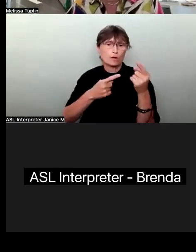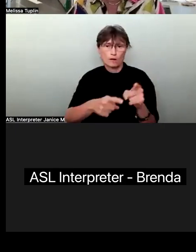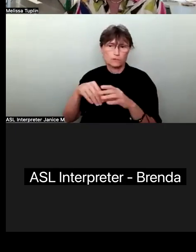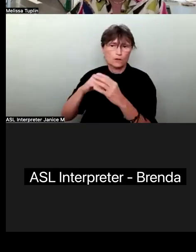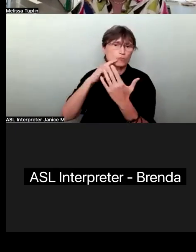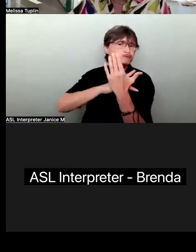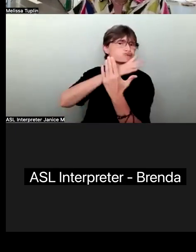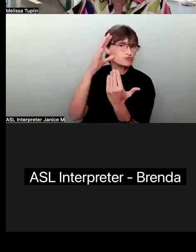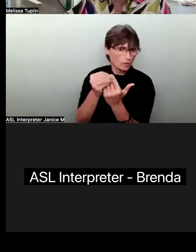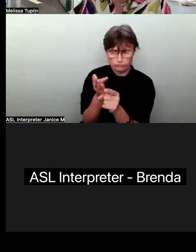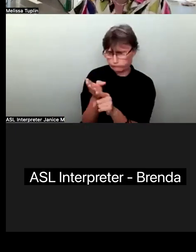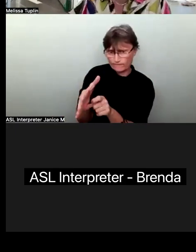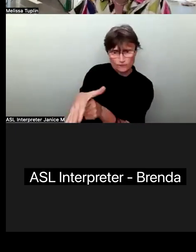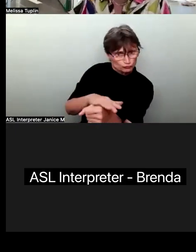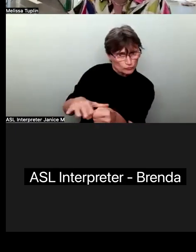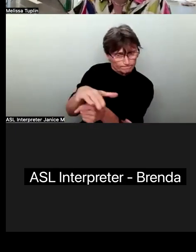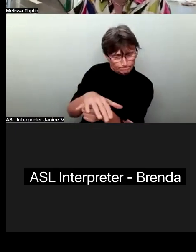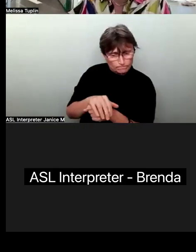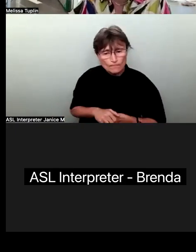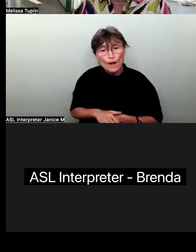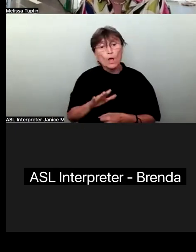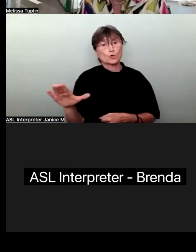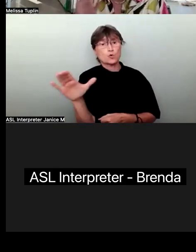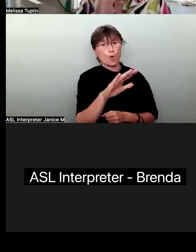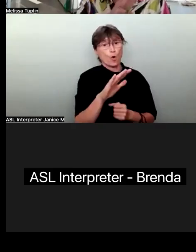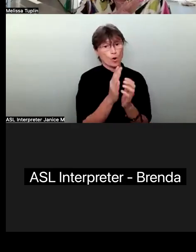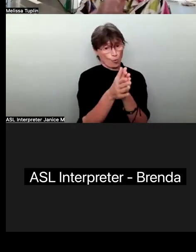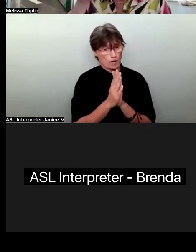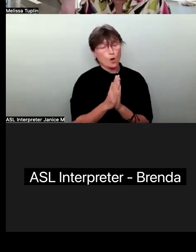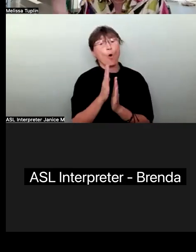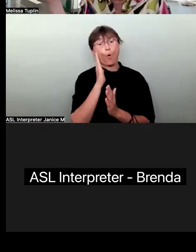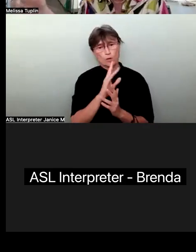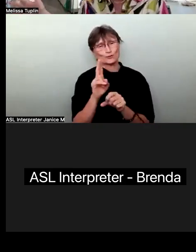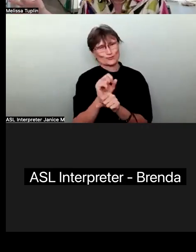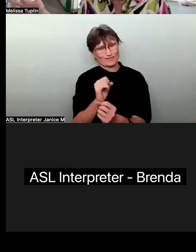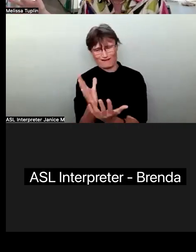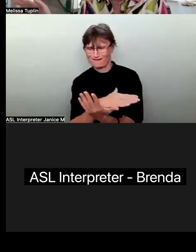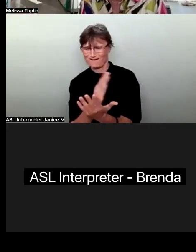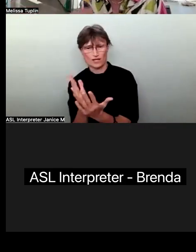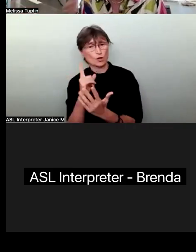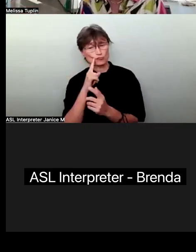Your funding request will be rated on a scale of strongly agree to strongly disagree on